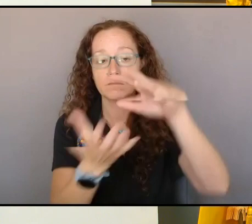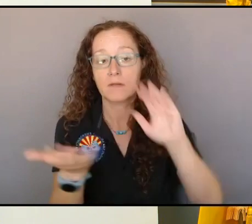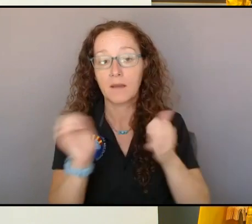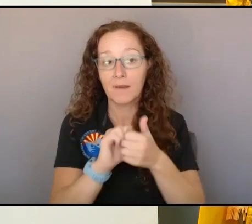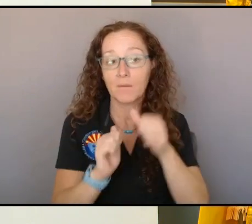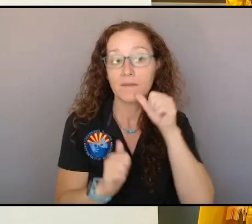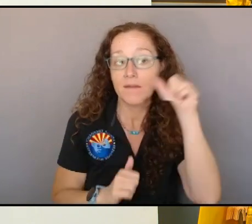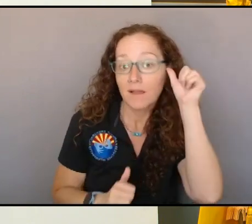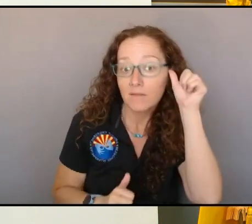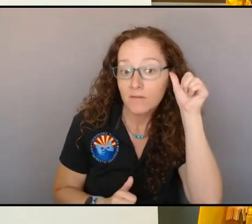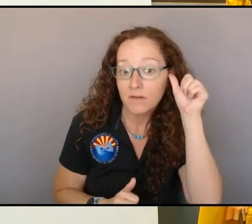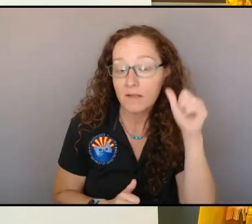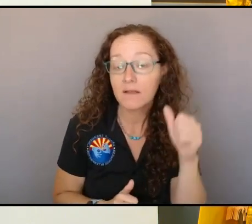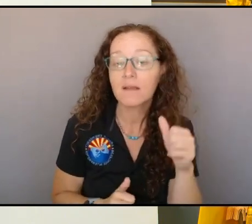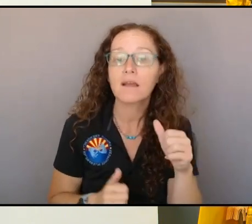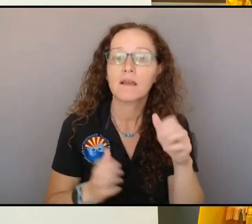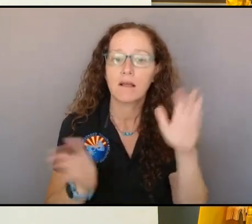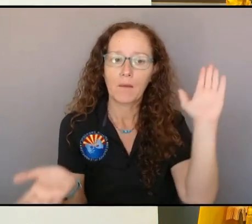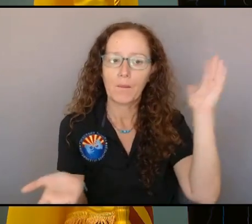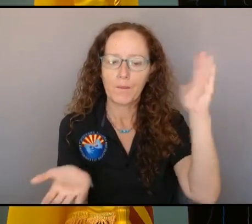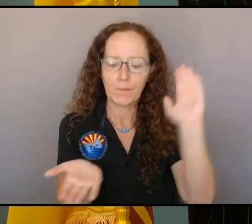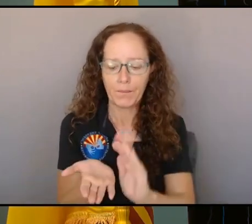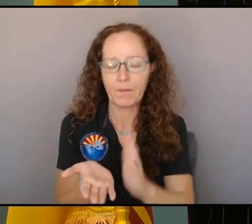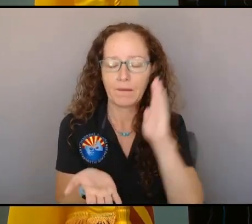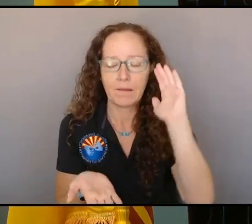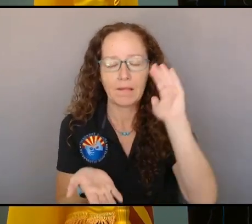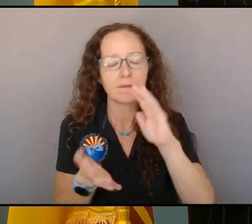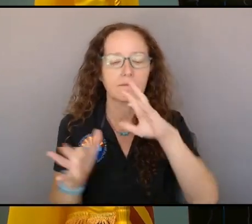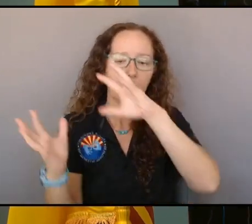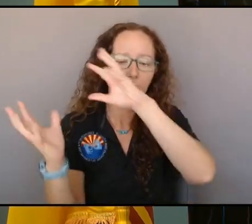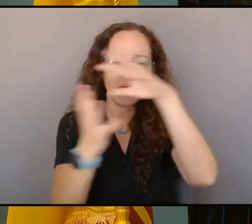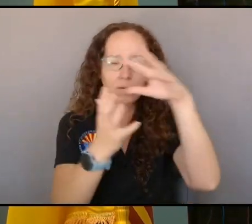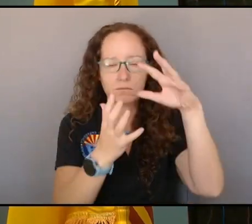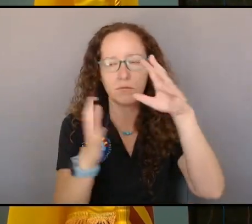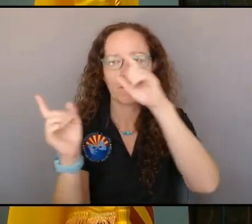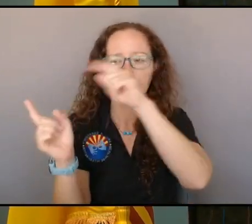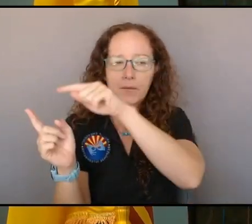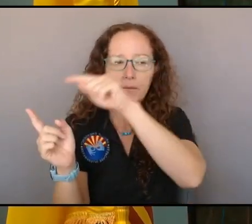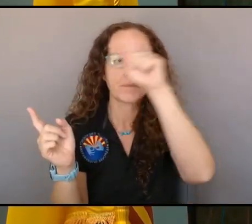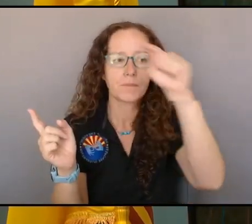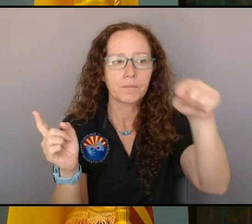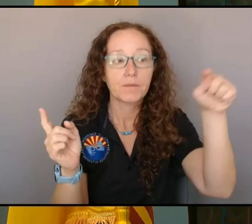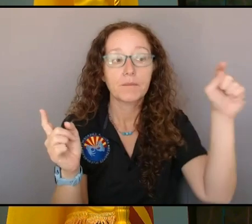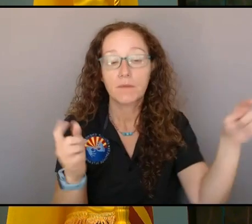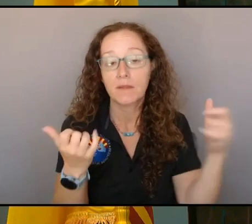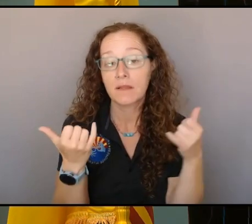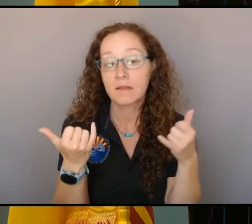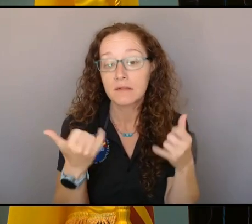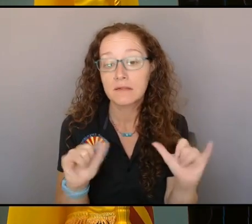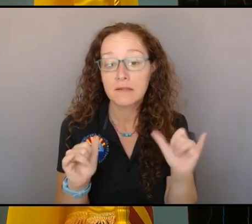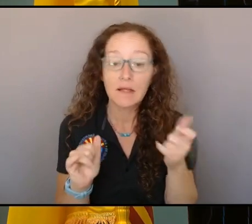show us that we do have some of that low-level moisture still in place, but we are starting to trend towards a dryer